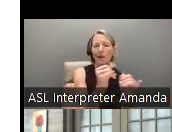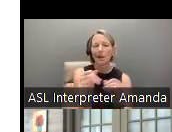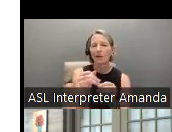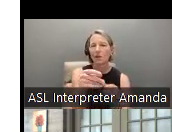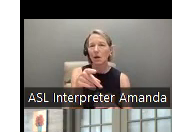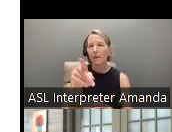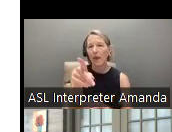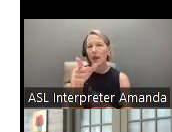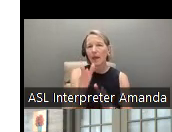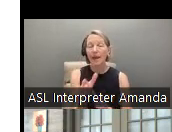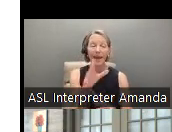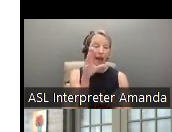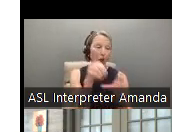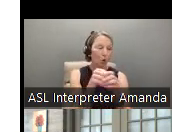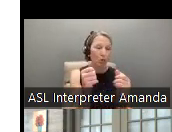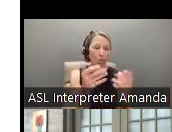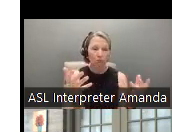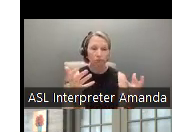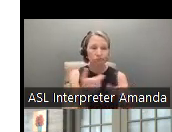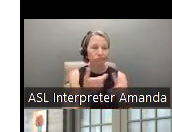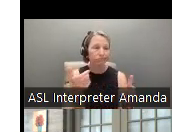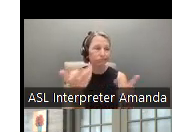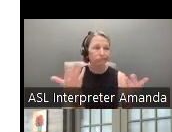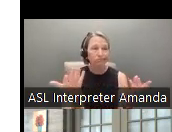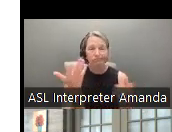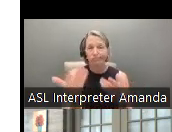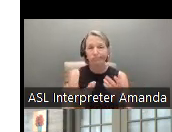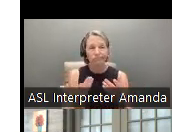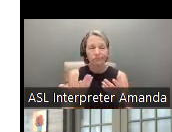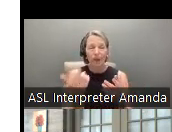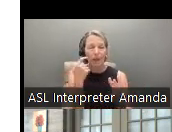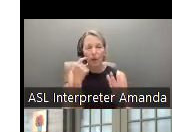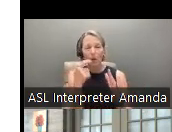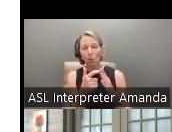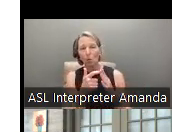that can include anything from if it's something maybe we notice with a title of a bank account